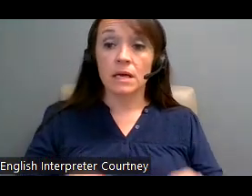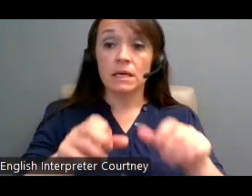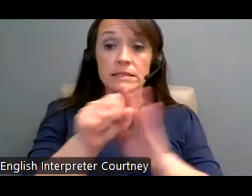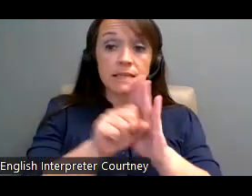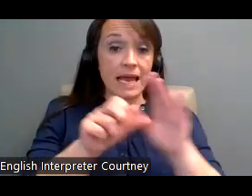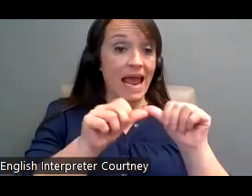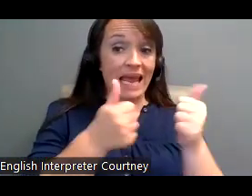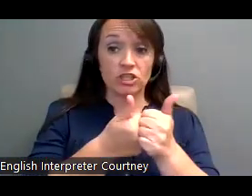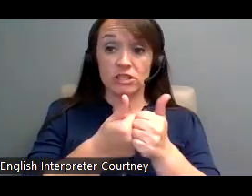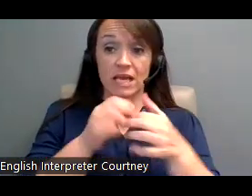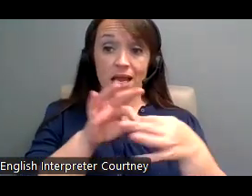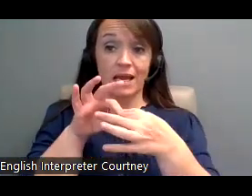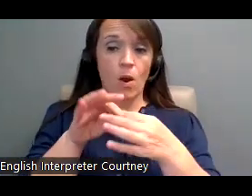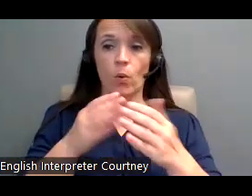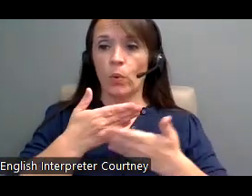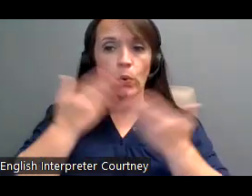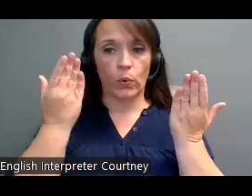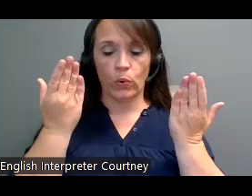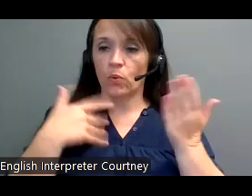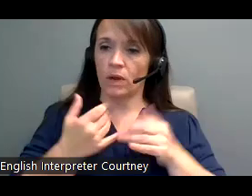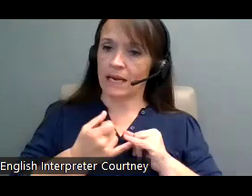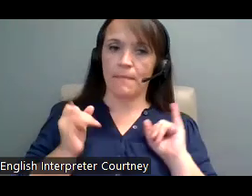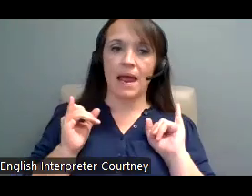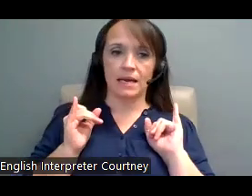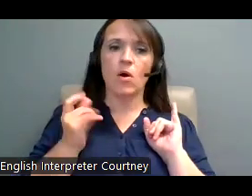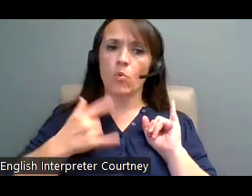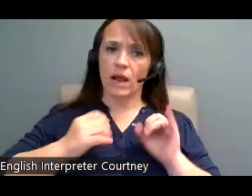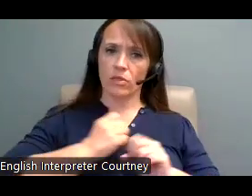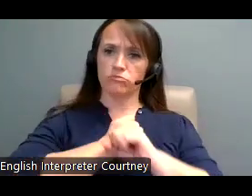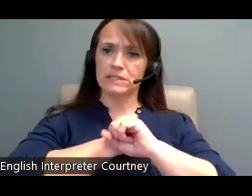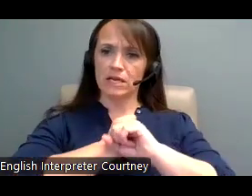the protection and advocacy systems for the state of South Carolina and all of our services are